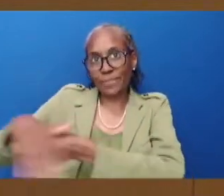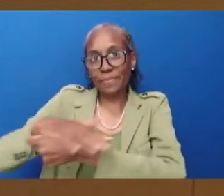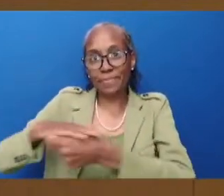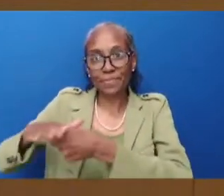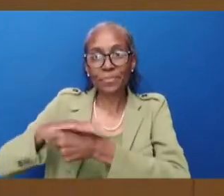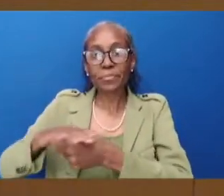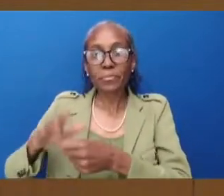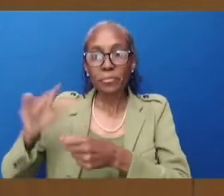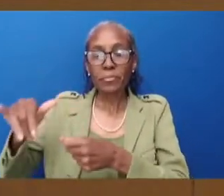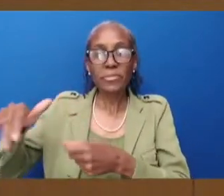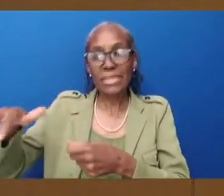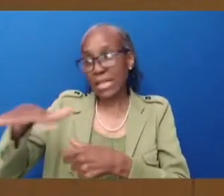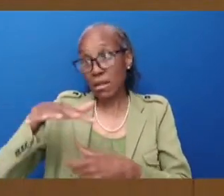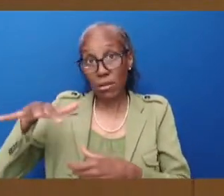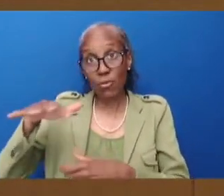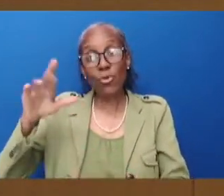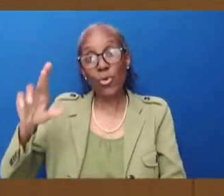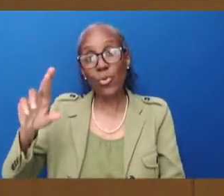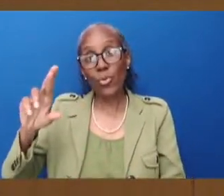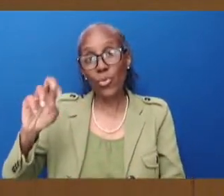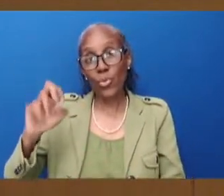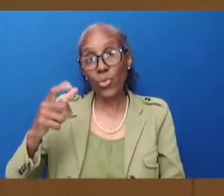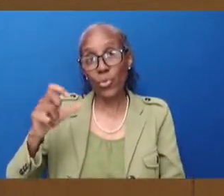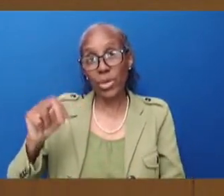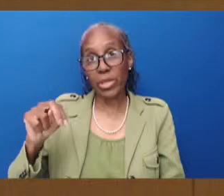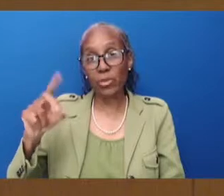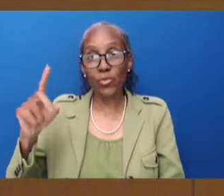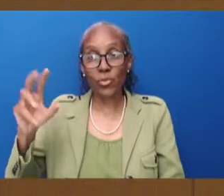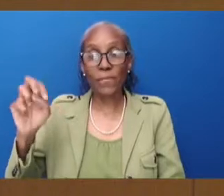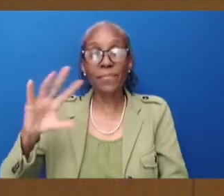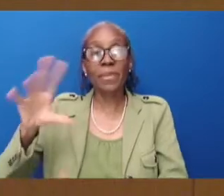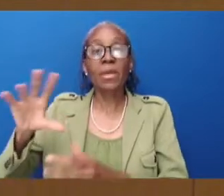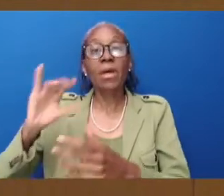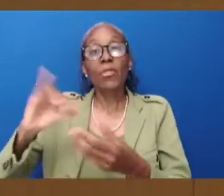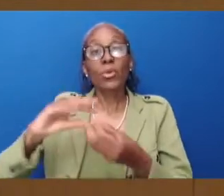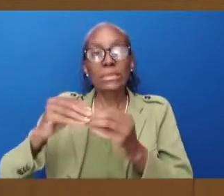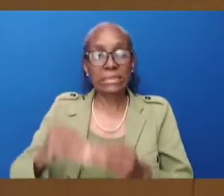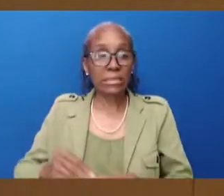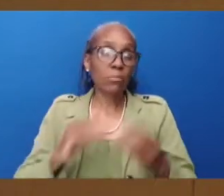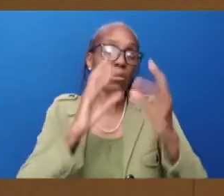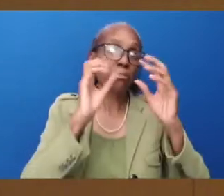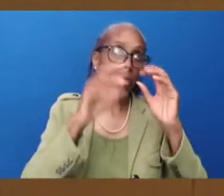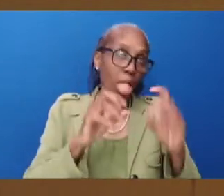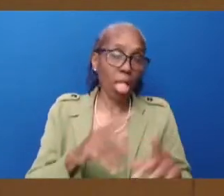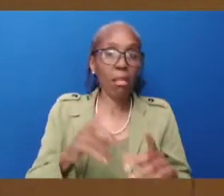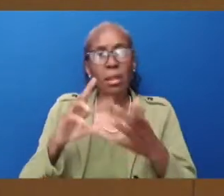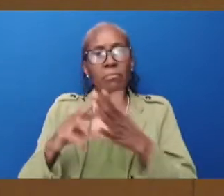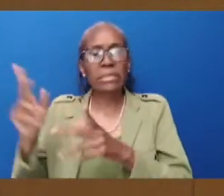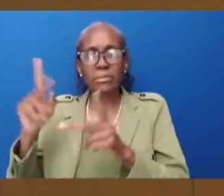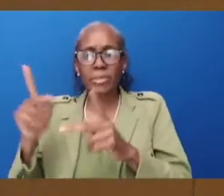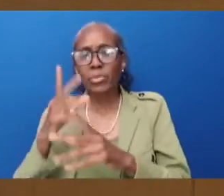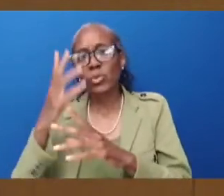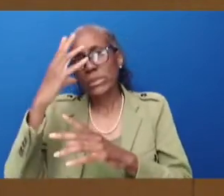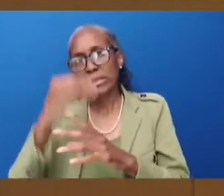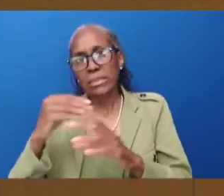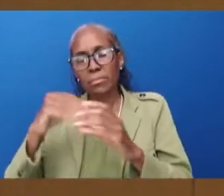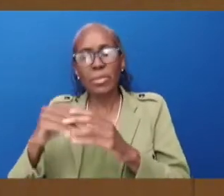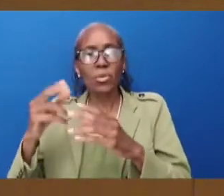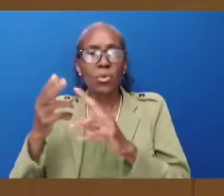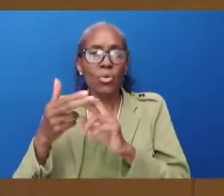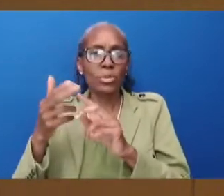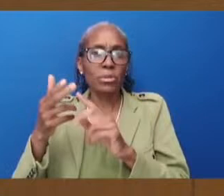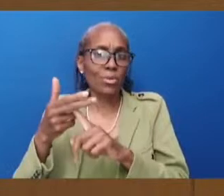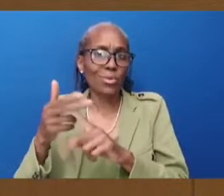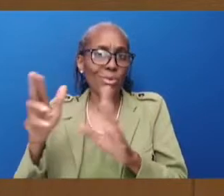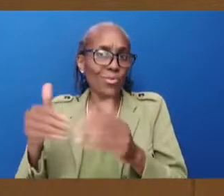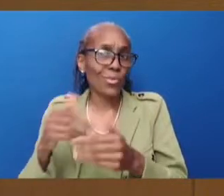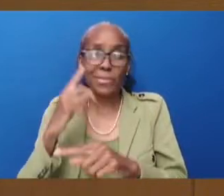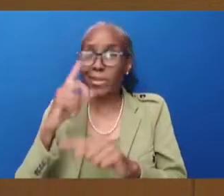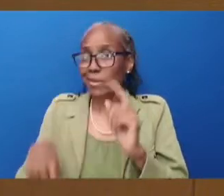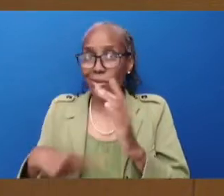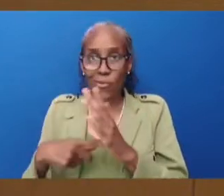MANY OF THOSE INDIVIDUALS ARE